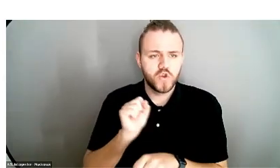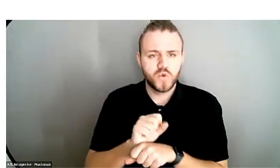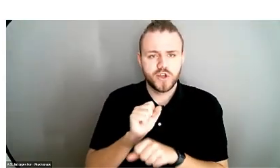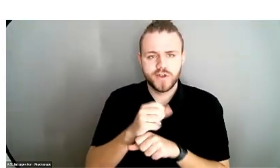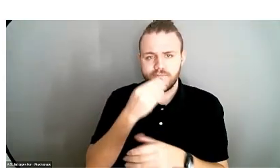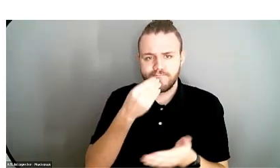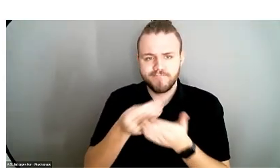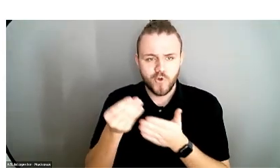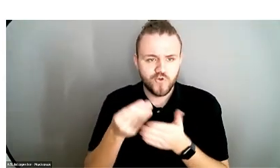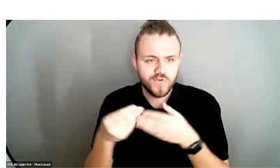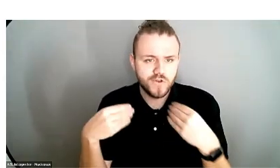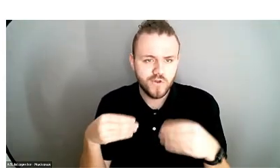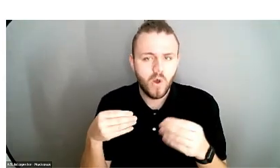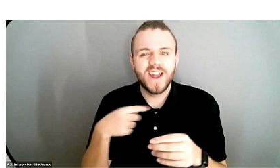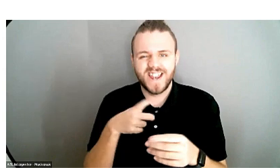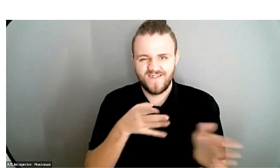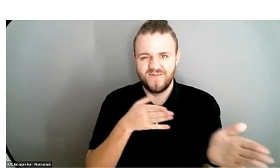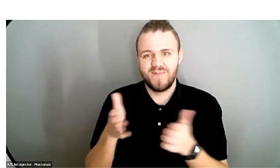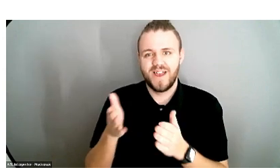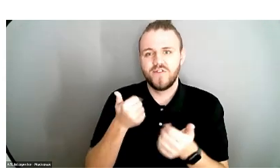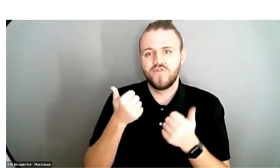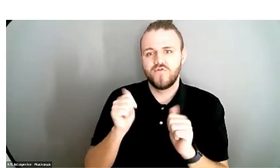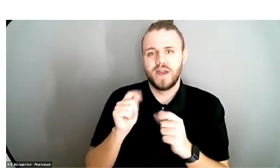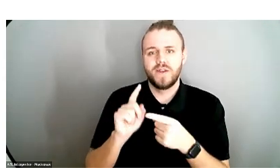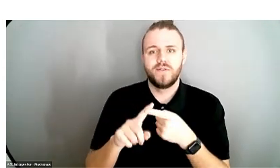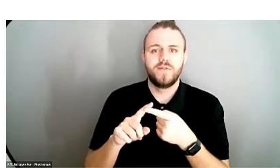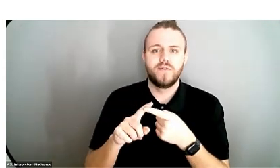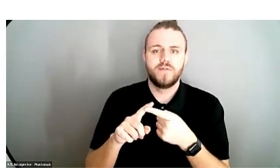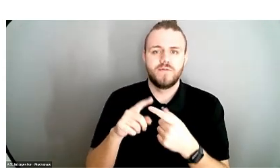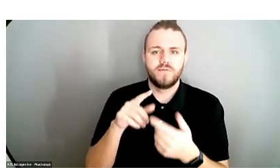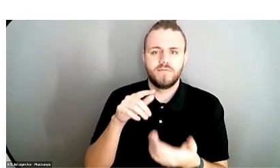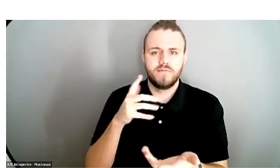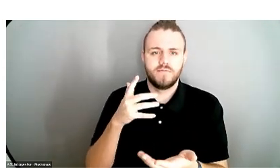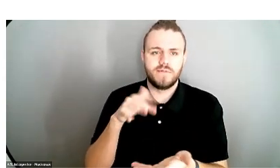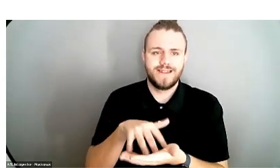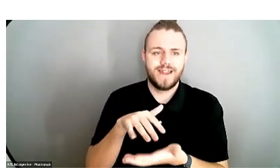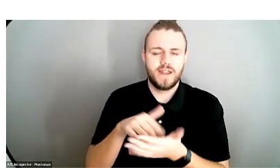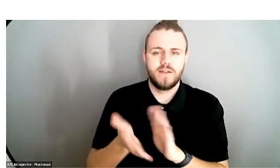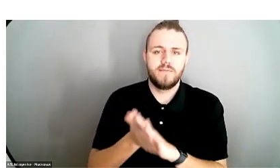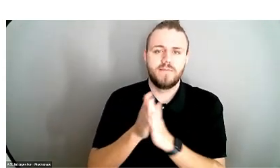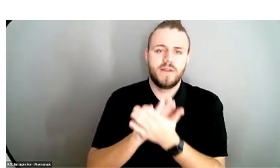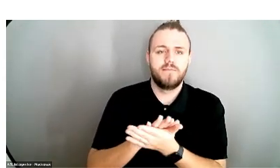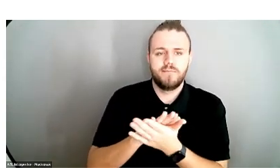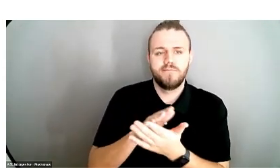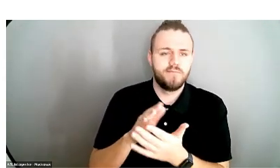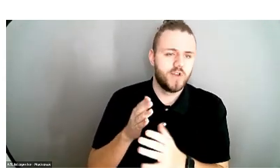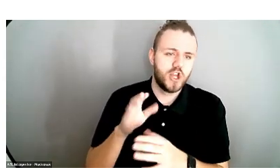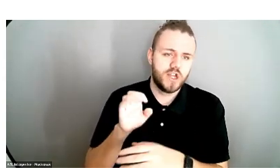actually had plans to go back and try and Study to be in early childhood educator.